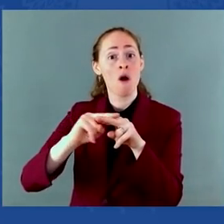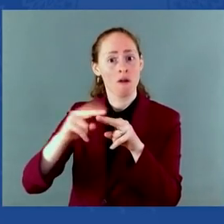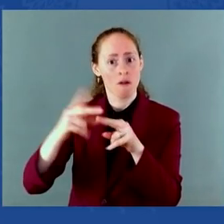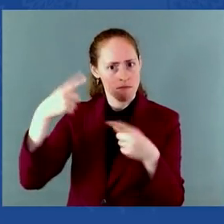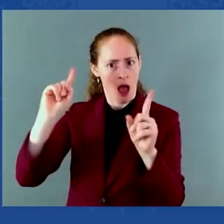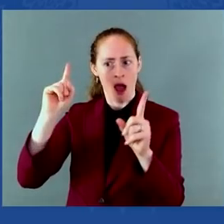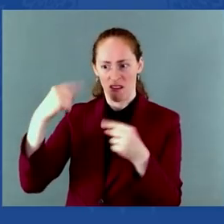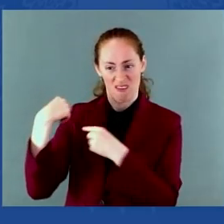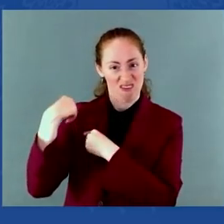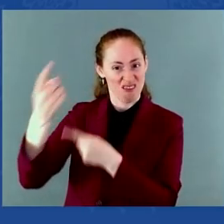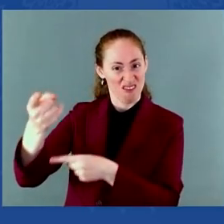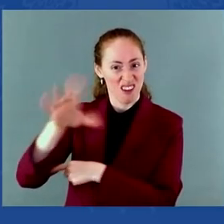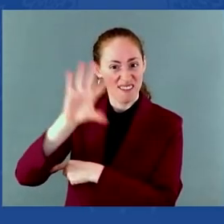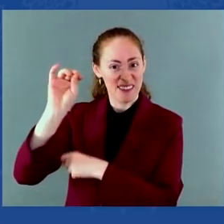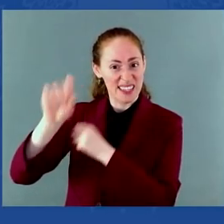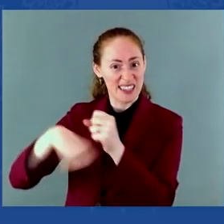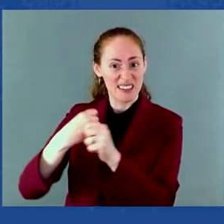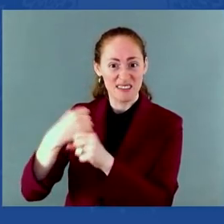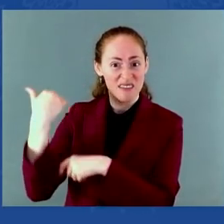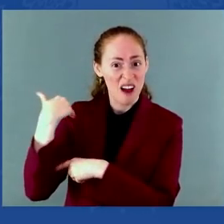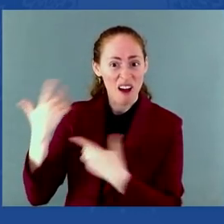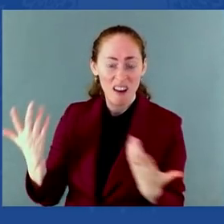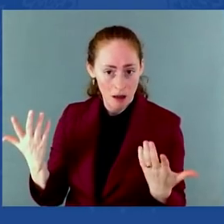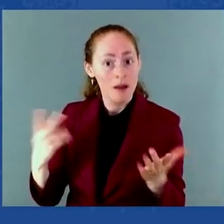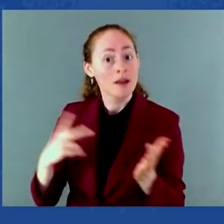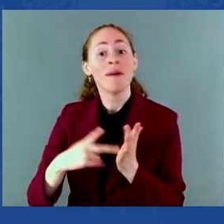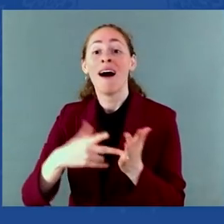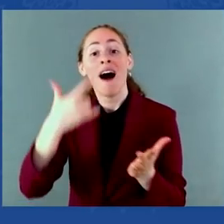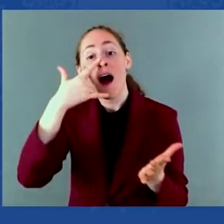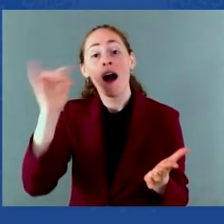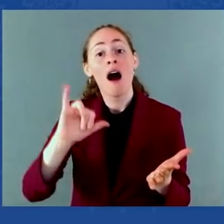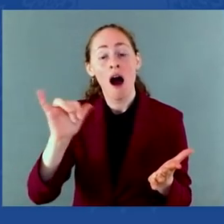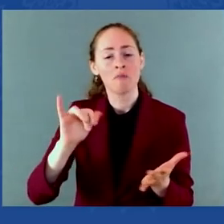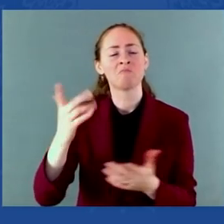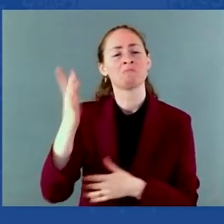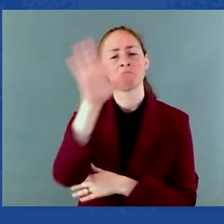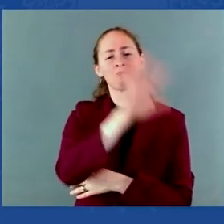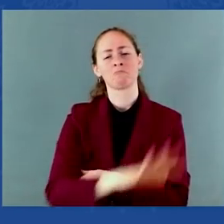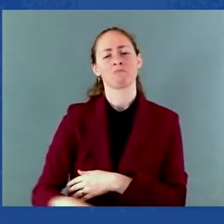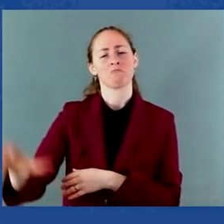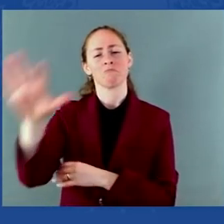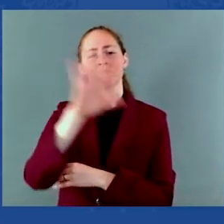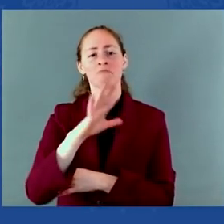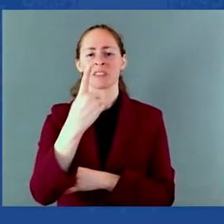that means replacing about one third of the transit vehicles -- buses and the like -- that are past their useful life.